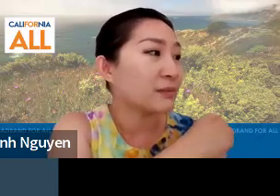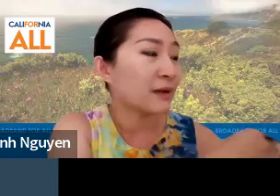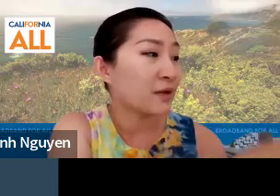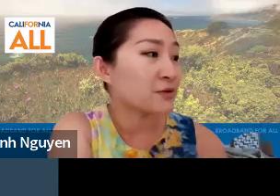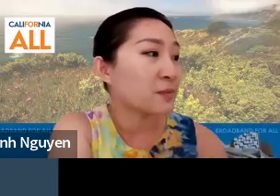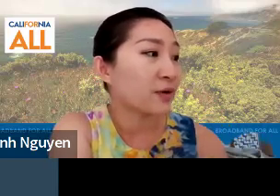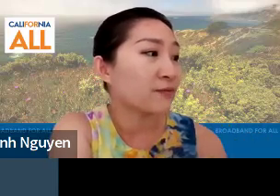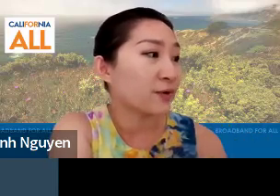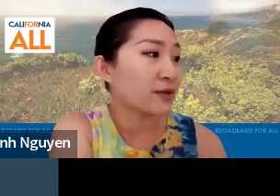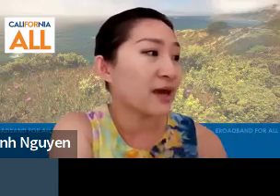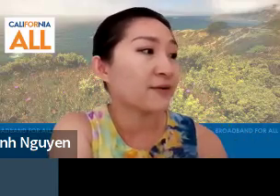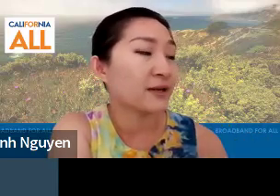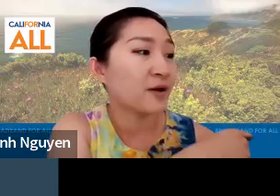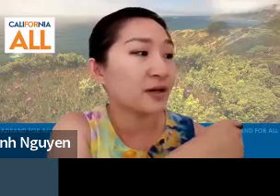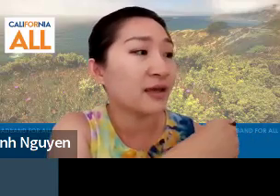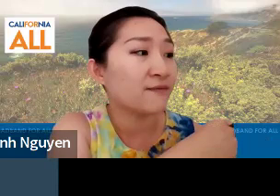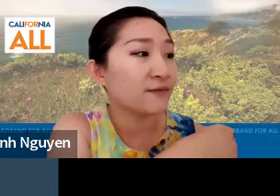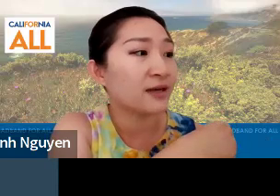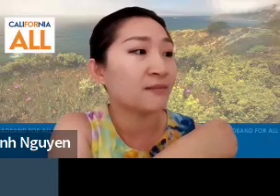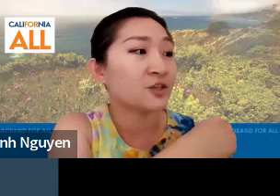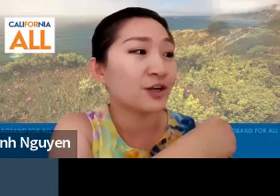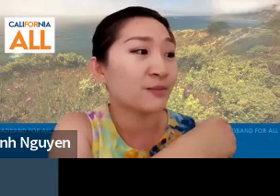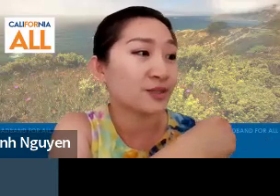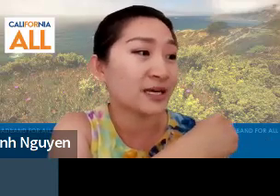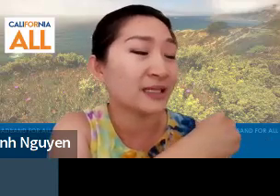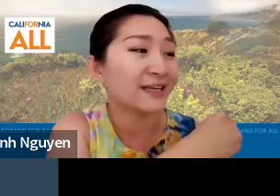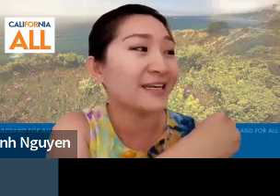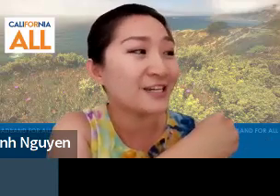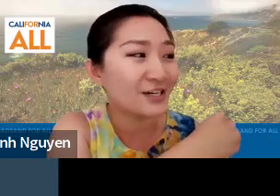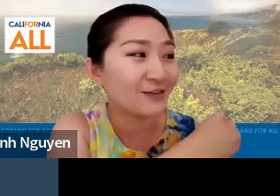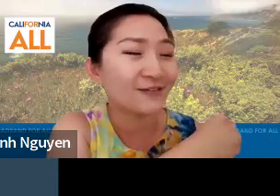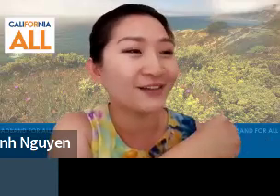The Black Mothers Board for the African American Infant and Maternity Mortality Initiative of